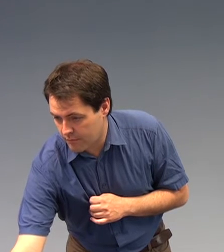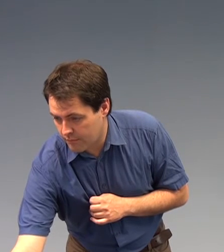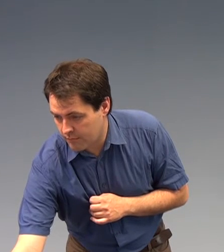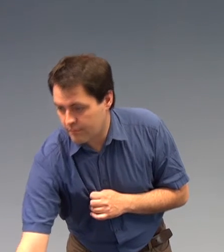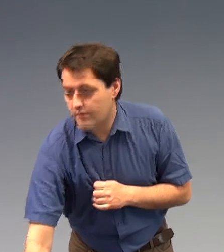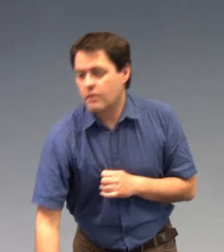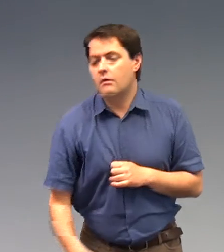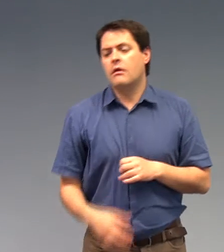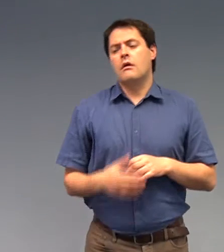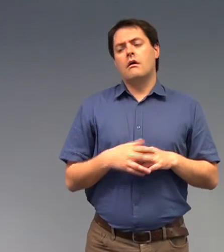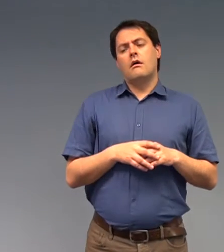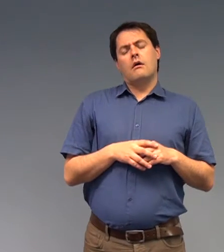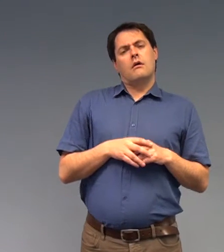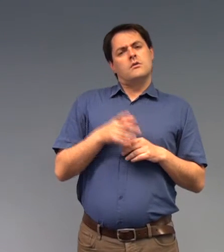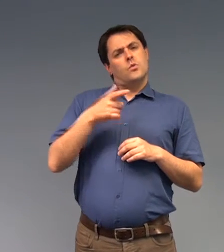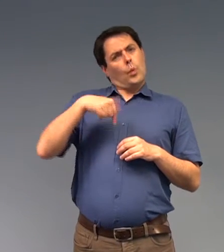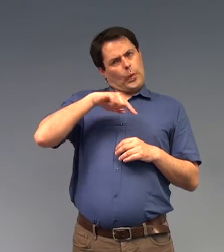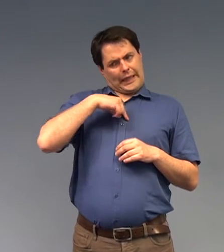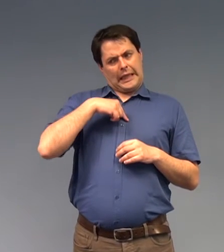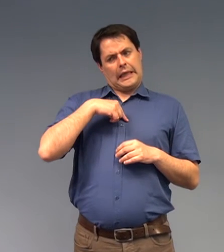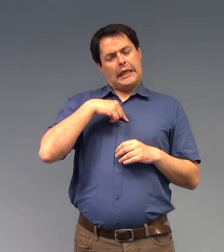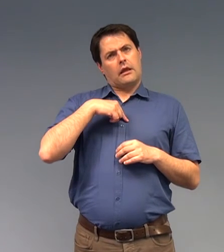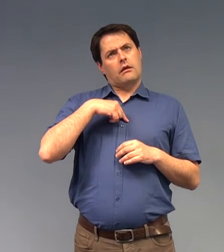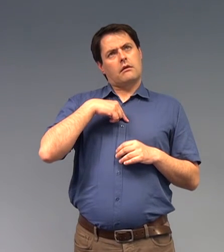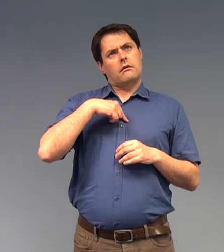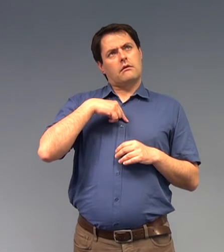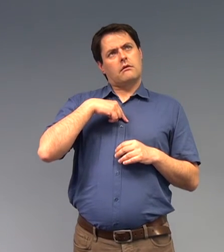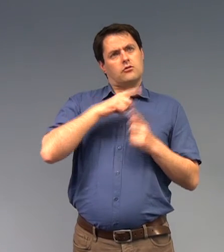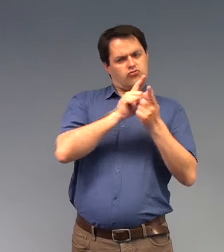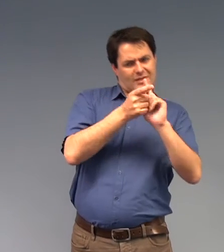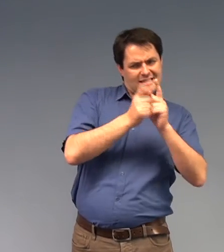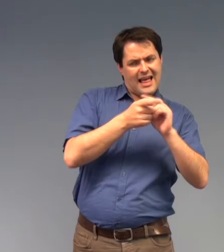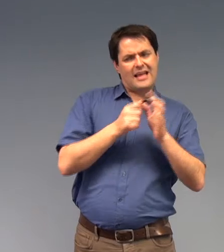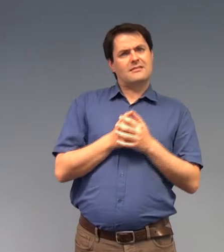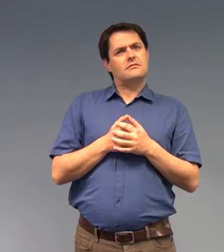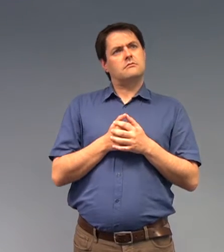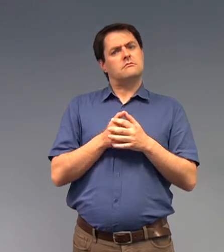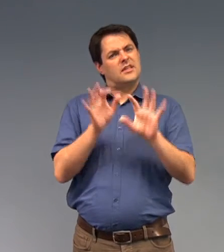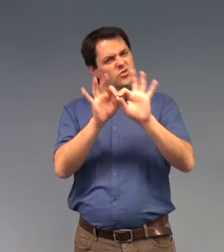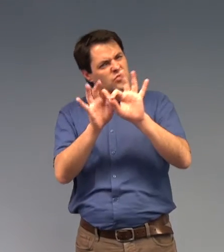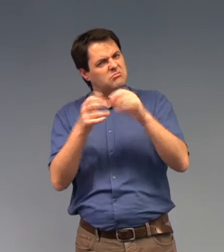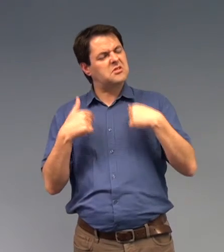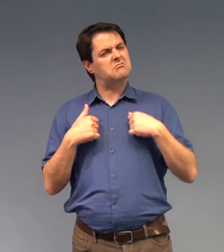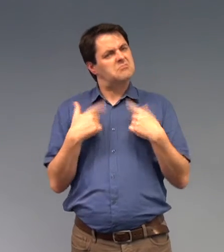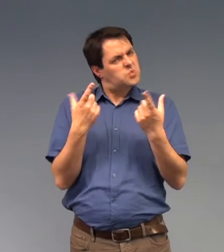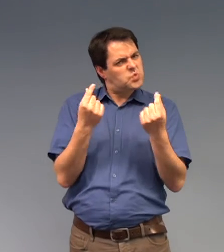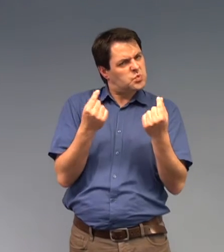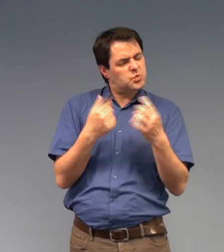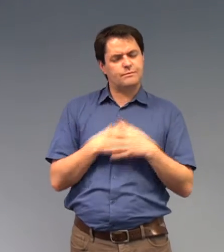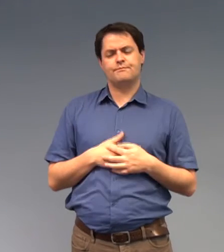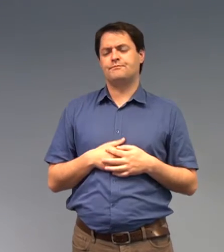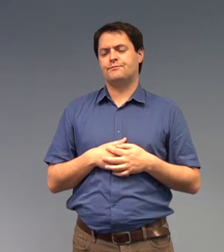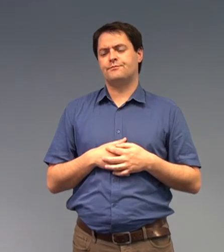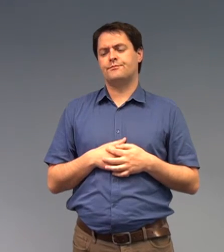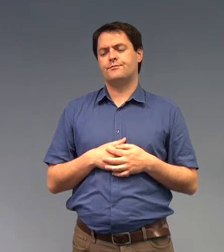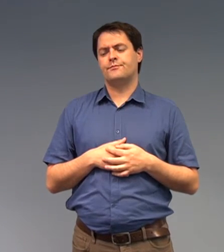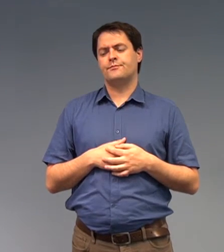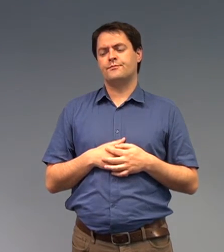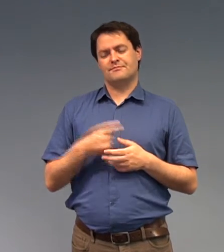So, if you look at the next slide, when we're thinking about translation and interpreting,